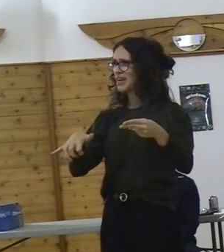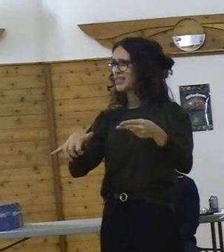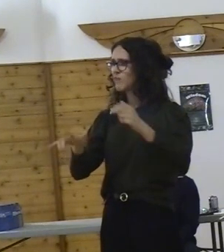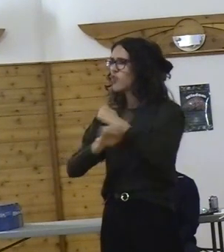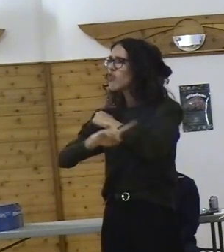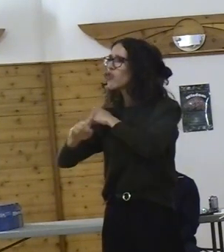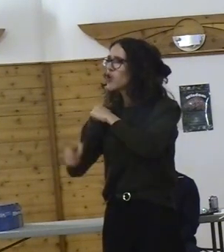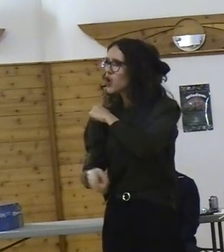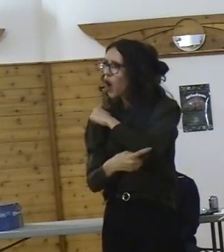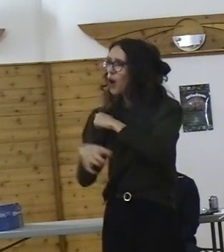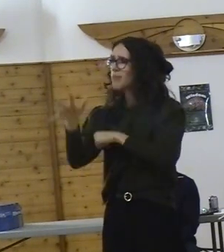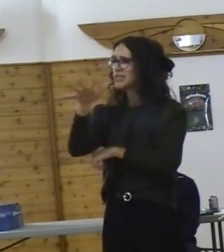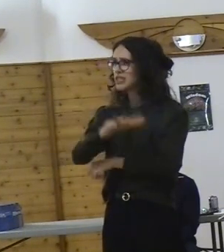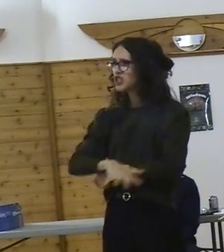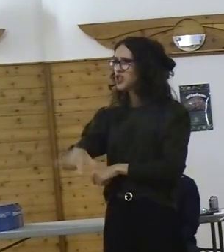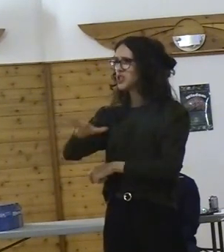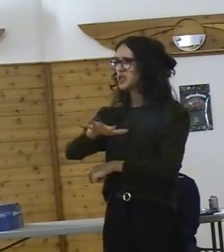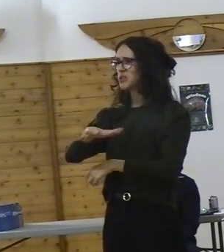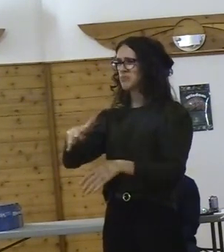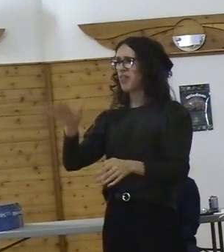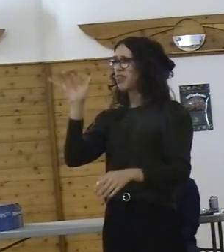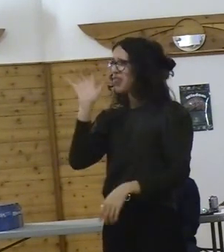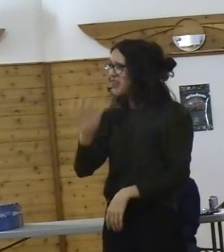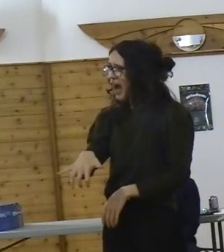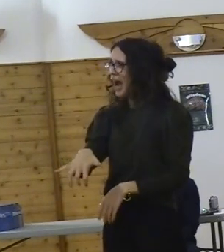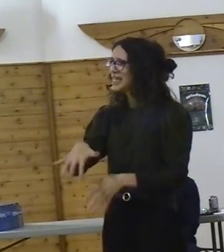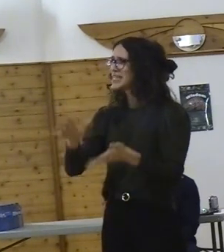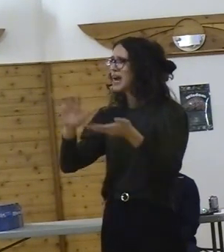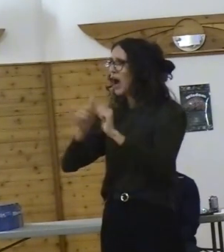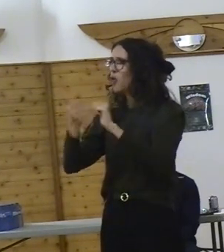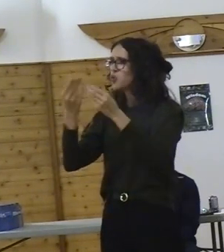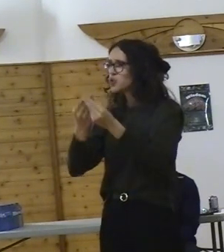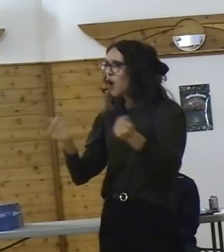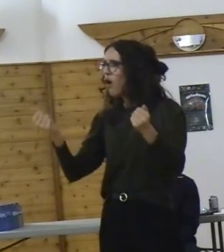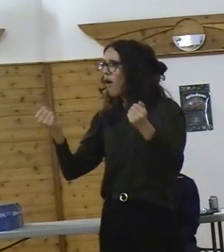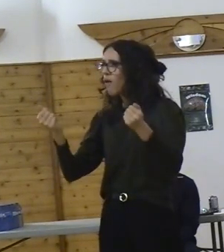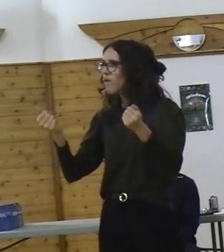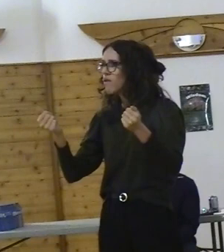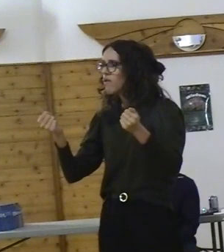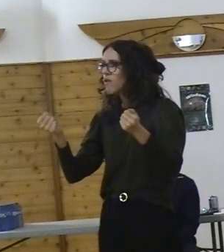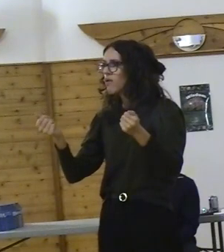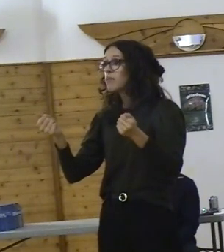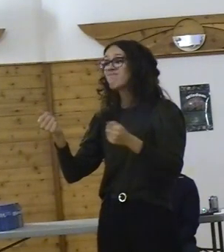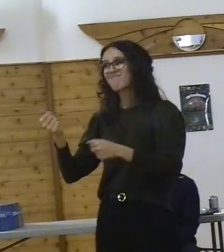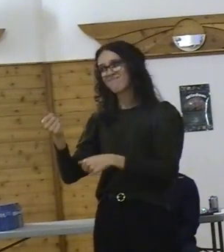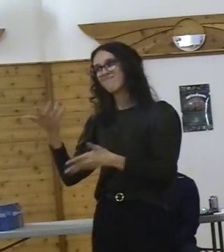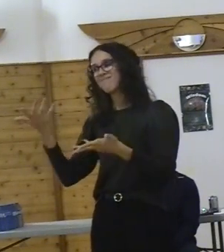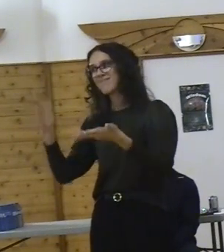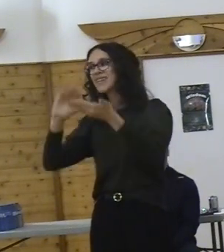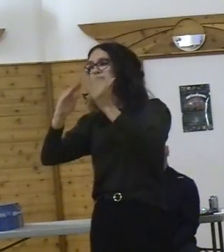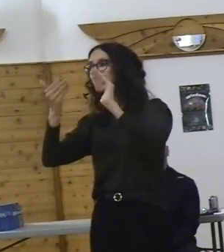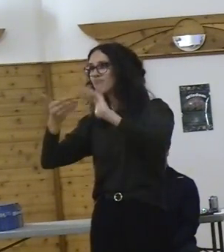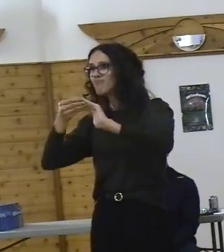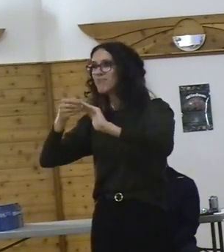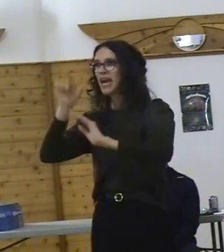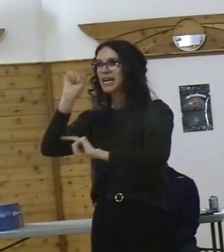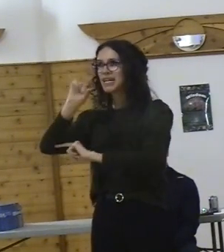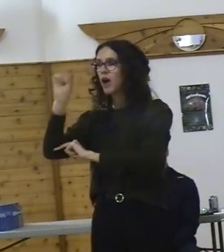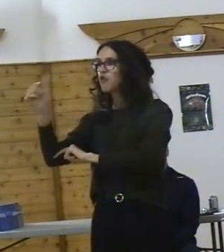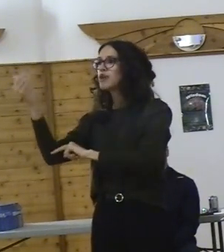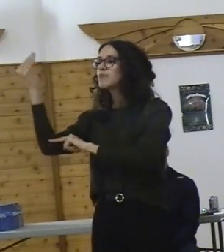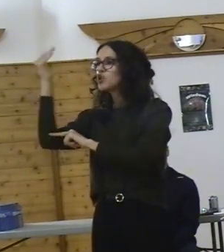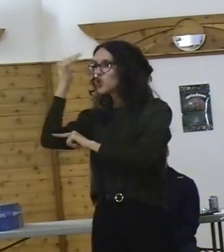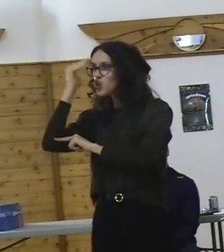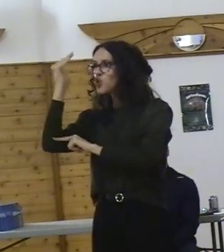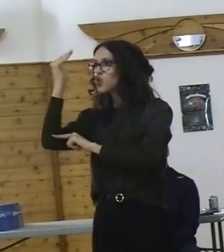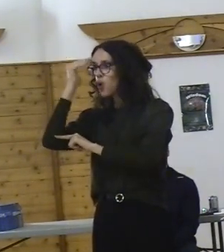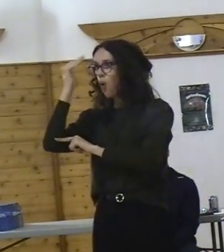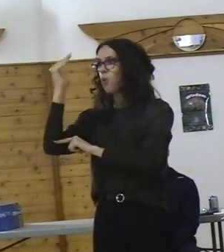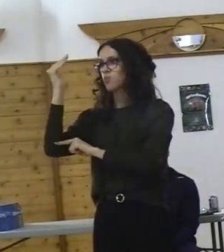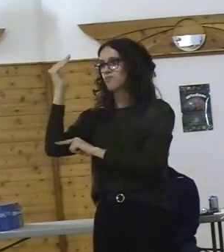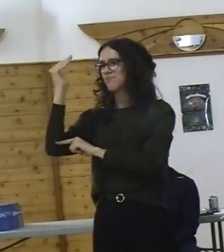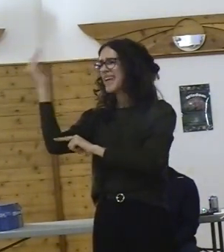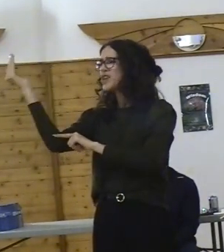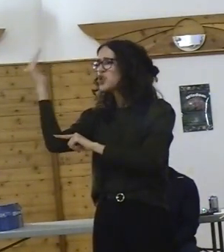So in other words, they know she's there, but they don't want to continue the search.